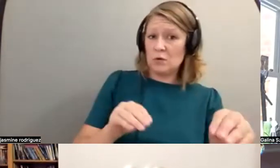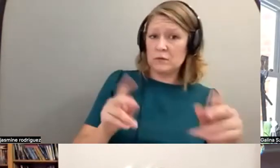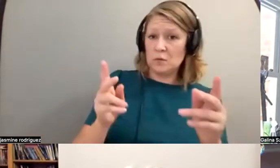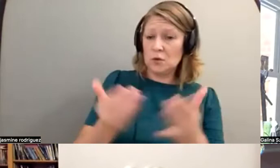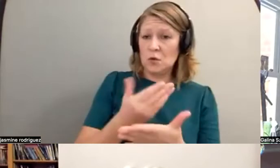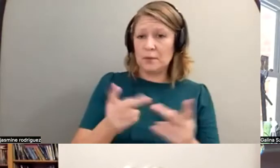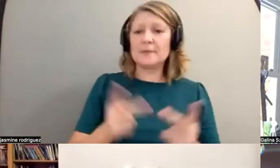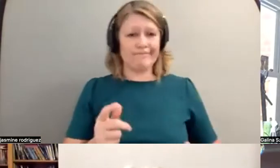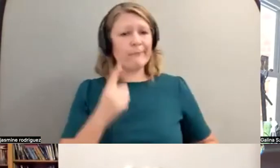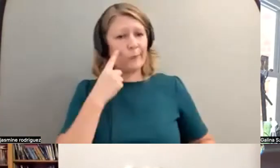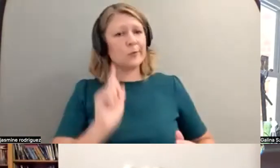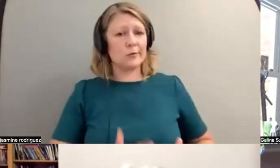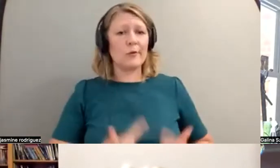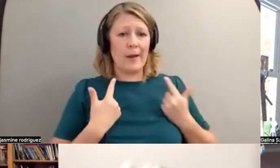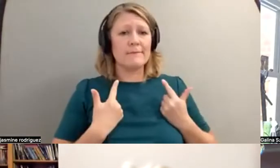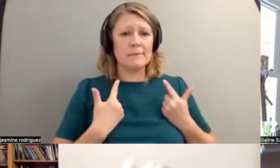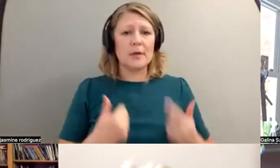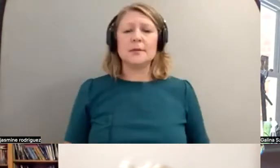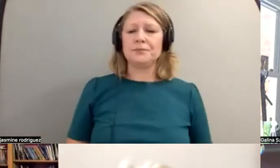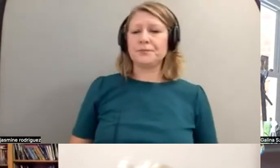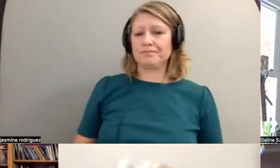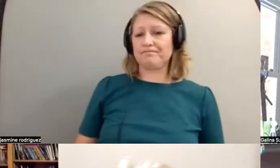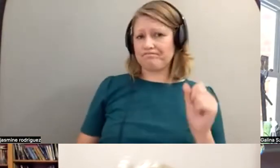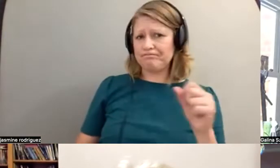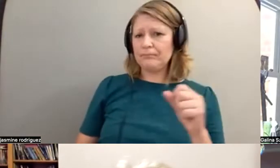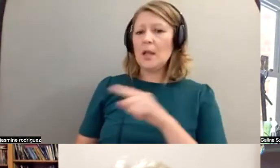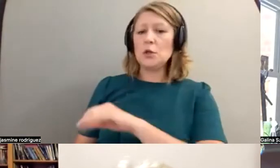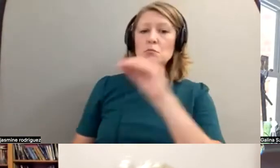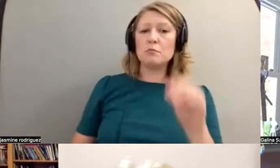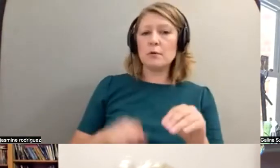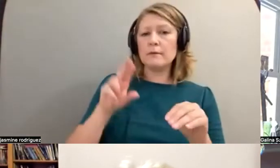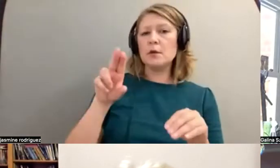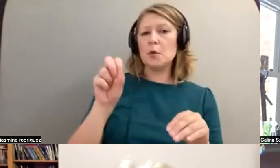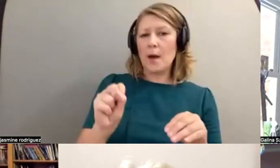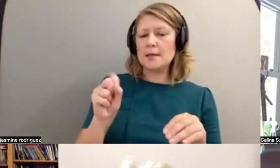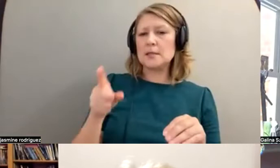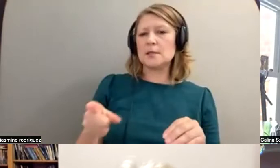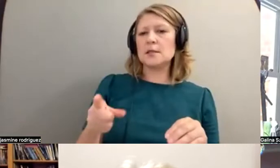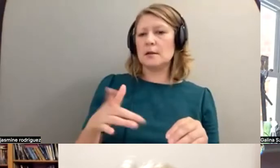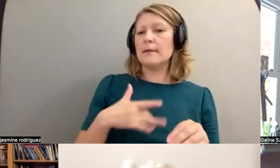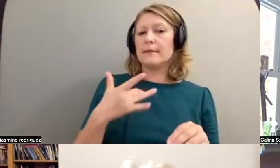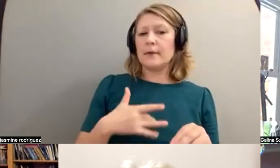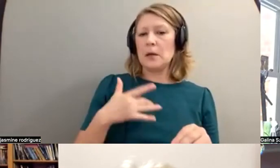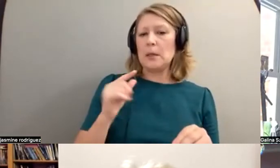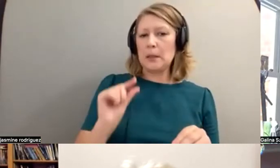And yet, in some ways, when you were here, you were stuck, you wouldn't-- Getting into a new place is very difficult.